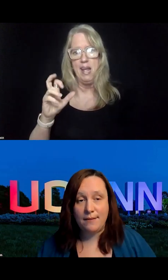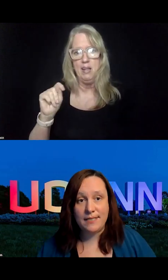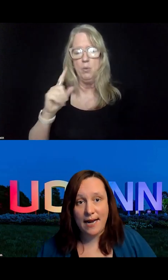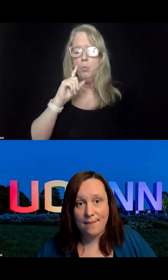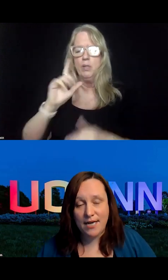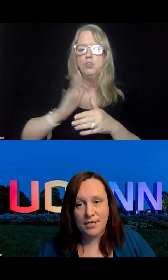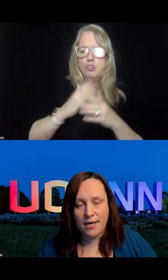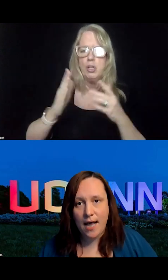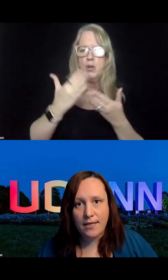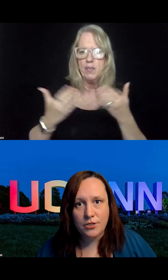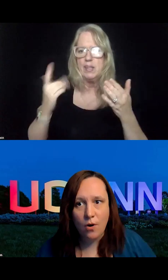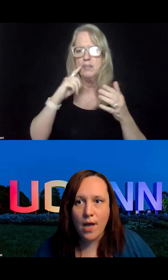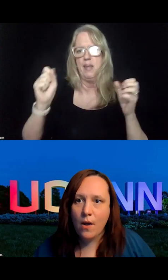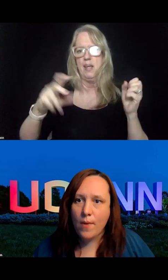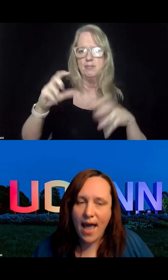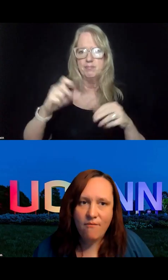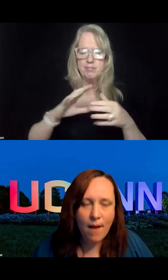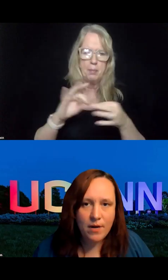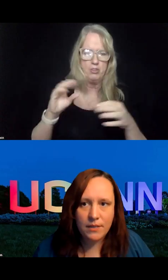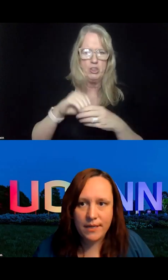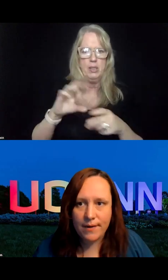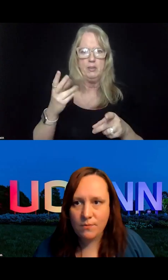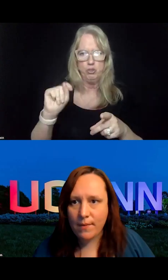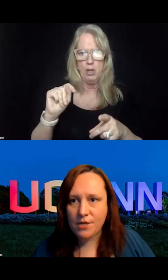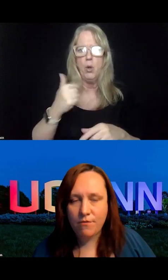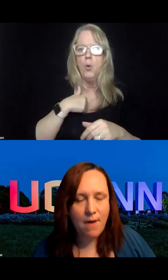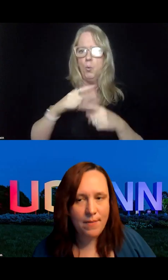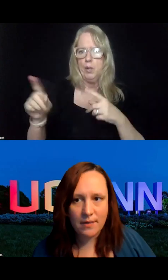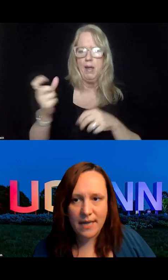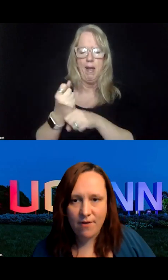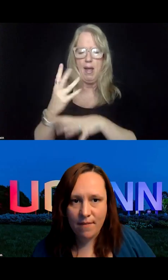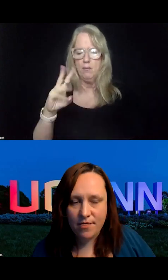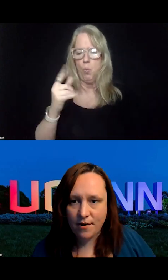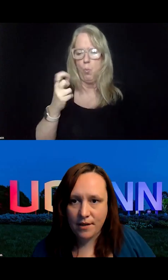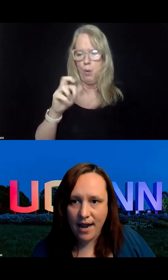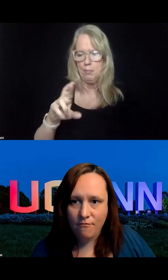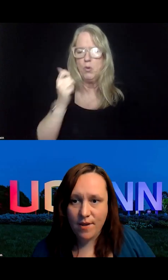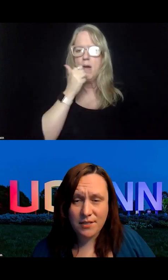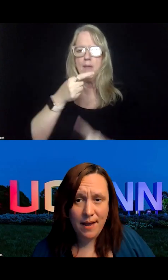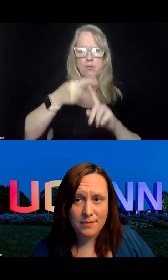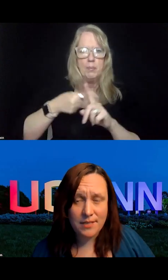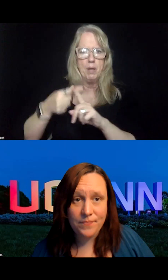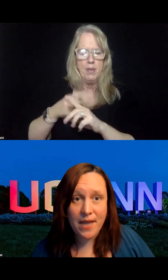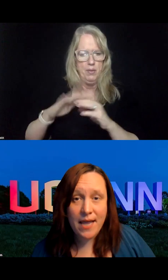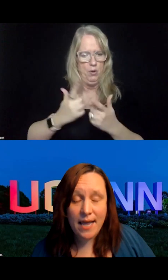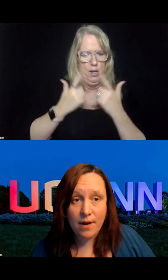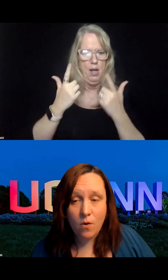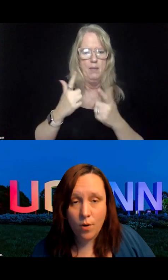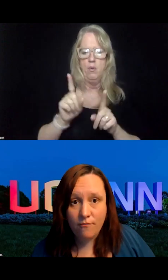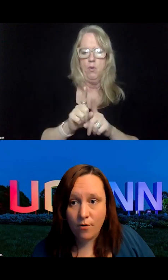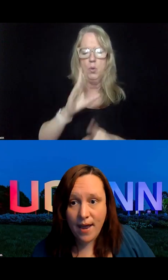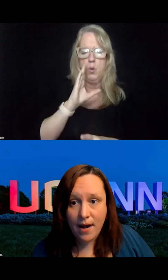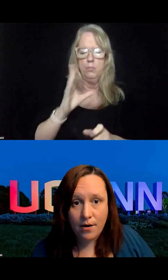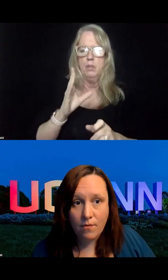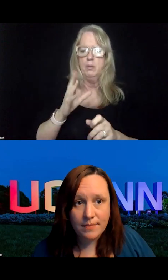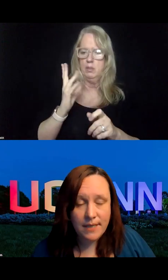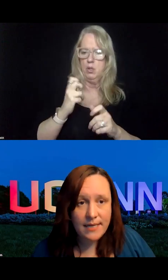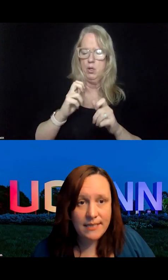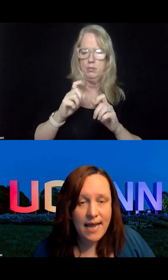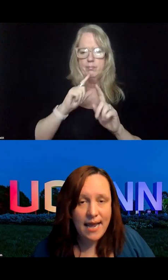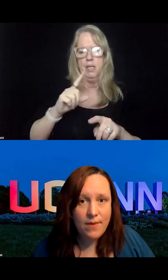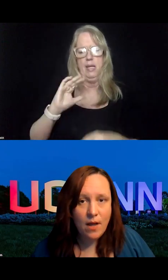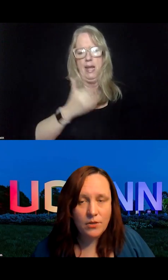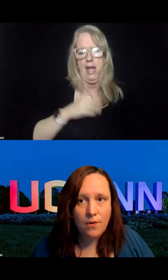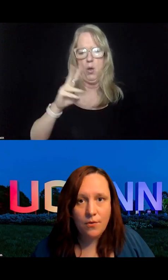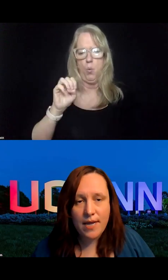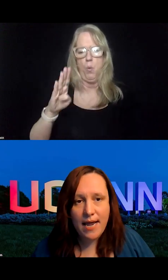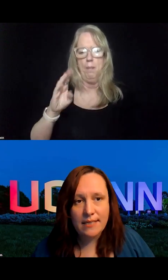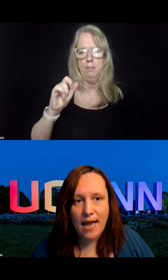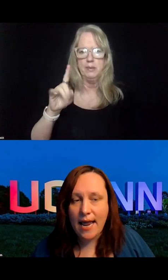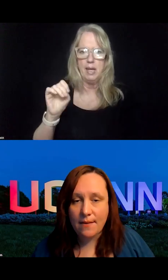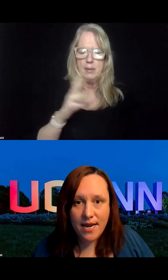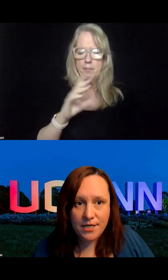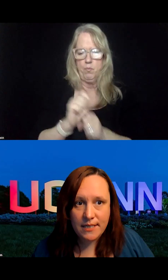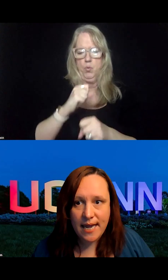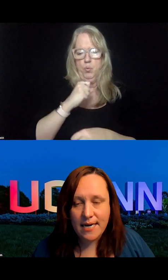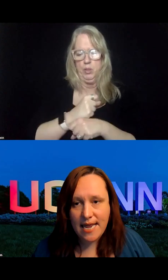LINKS. WE HAVE WEBINARS EVERY MONTH AND CREATE ANIMATIONS AND